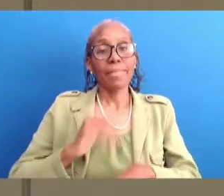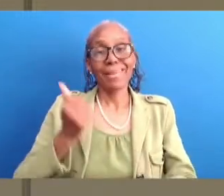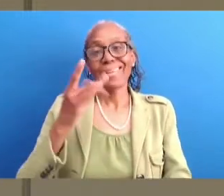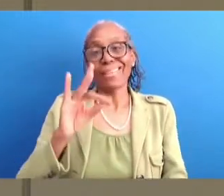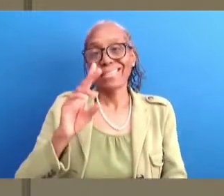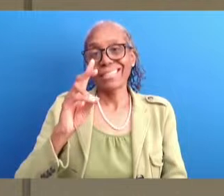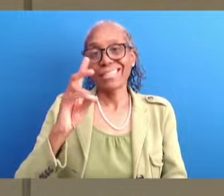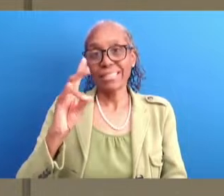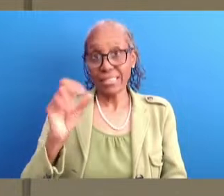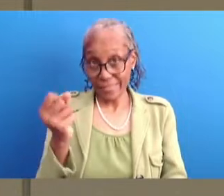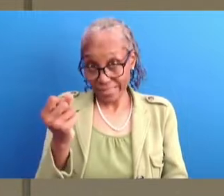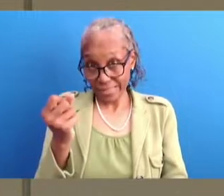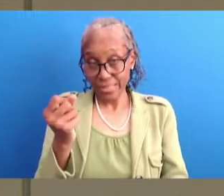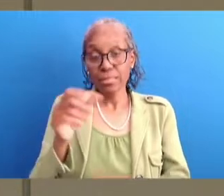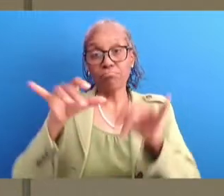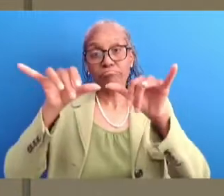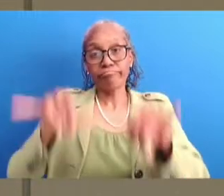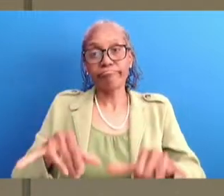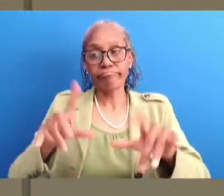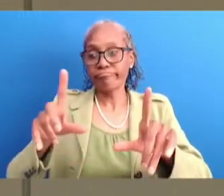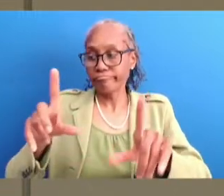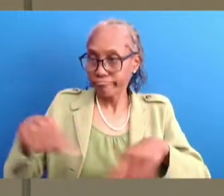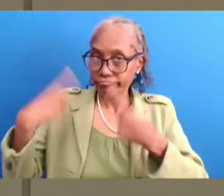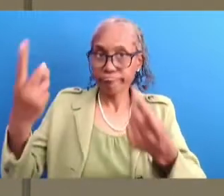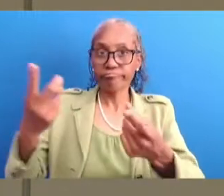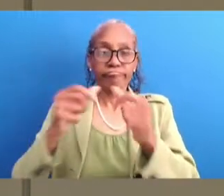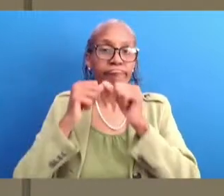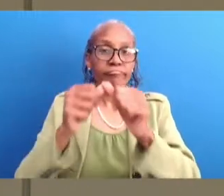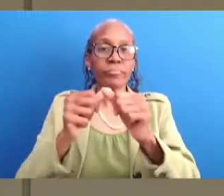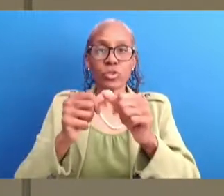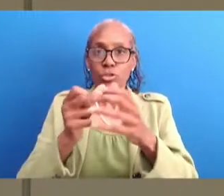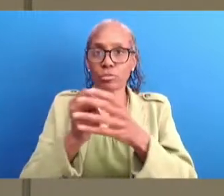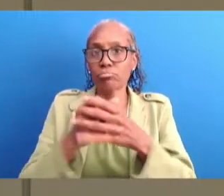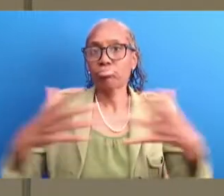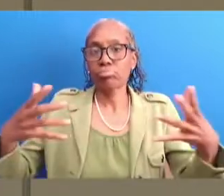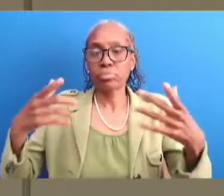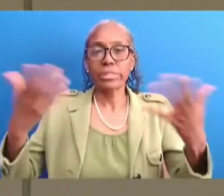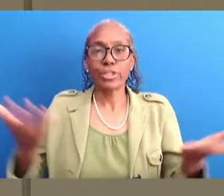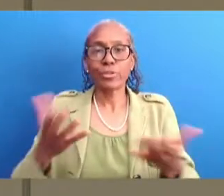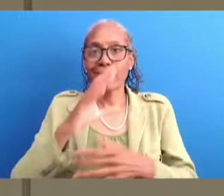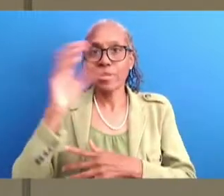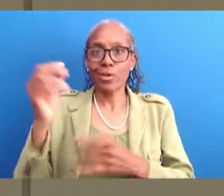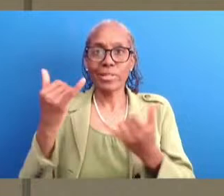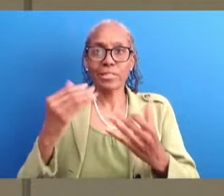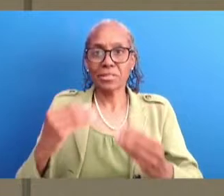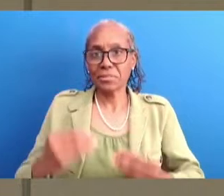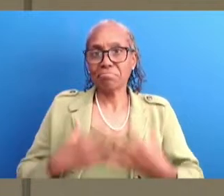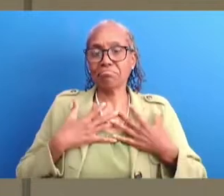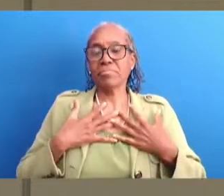SETTLERS ARRIVING IN THE 1870s